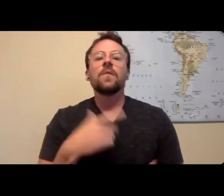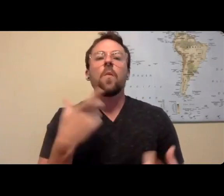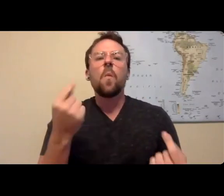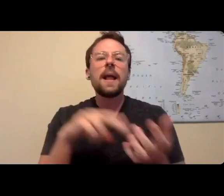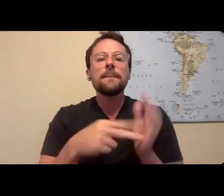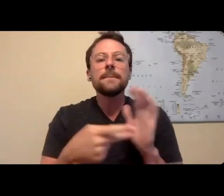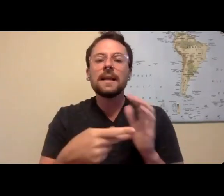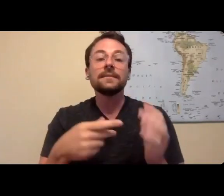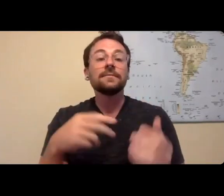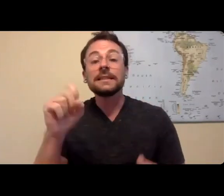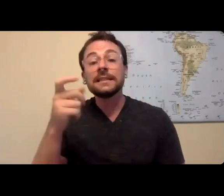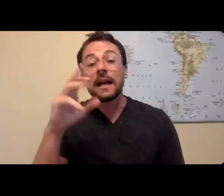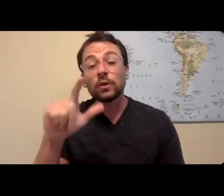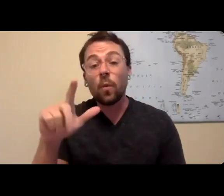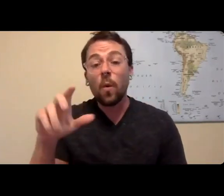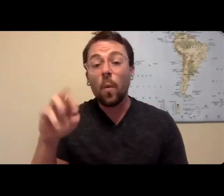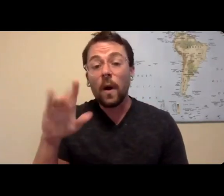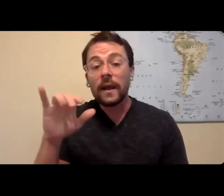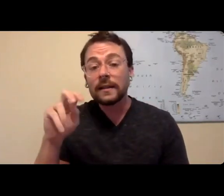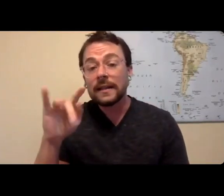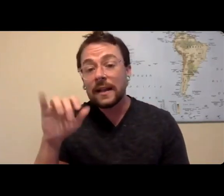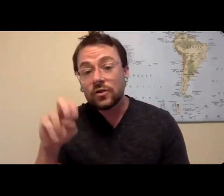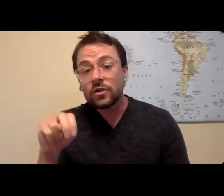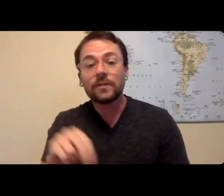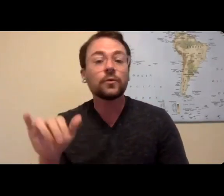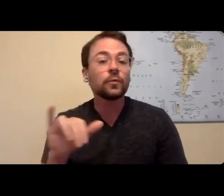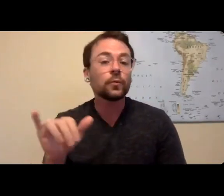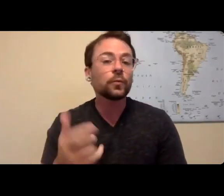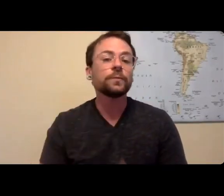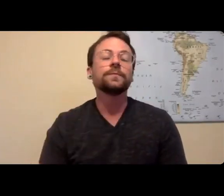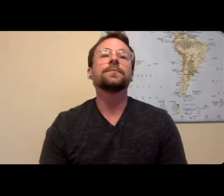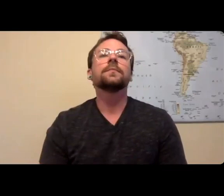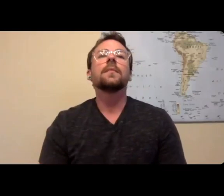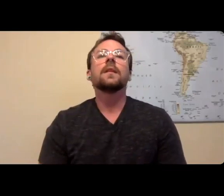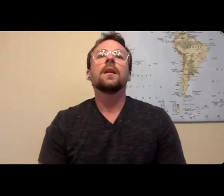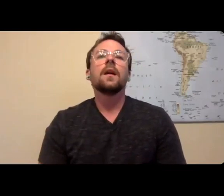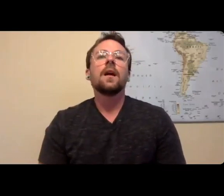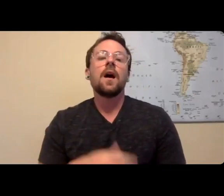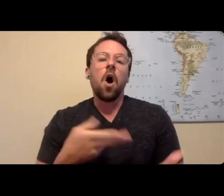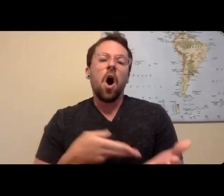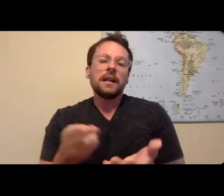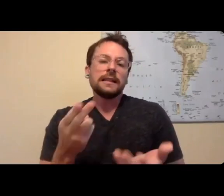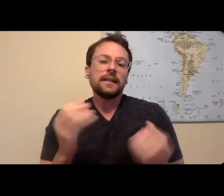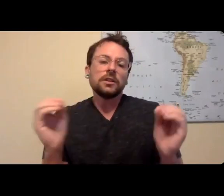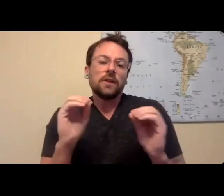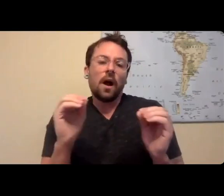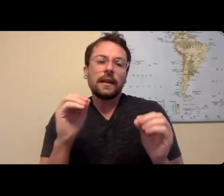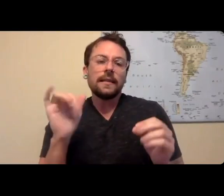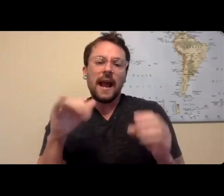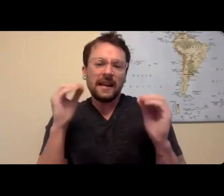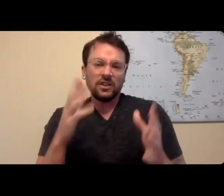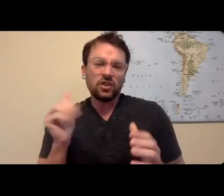Or the gender spectrum. They object to discussing sexual orientation.